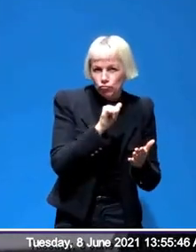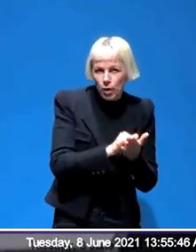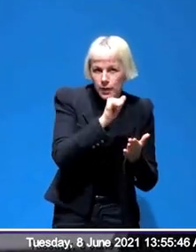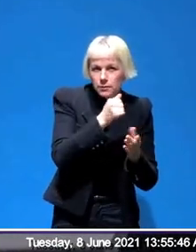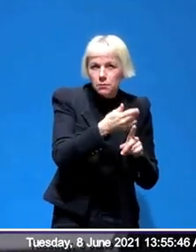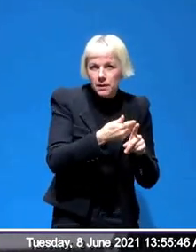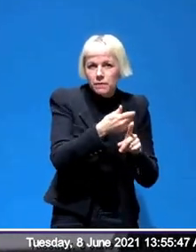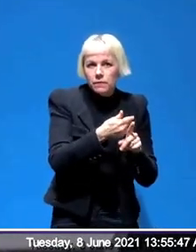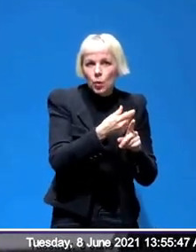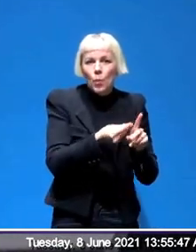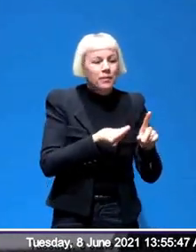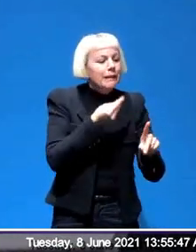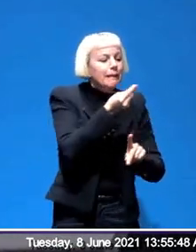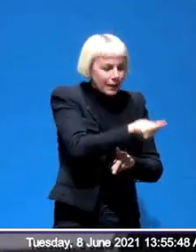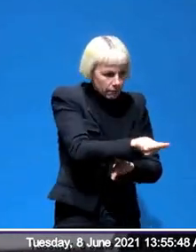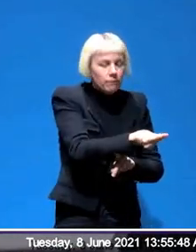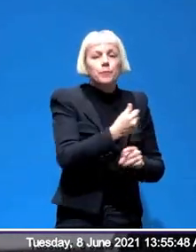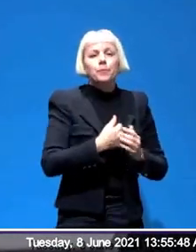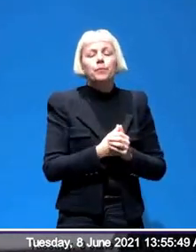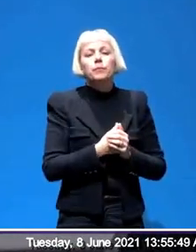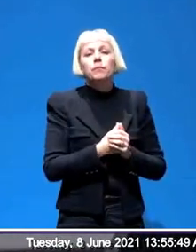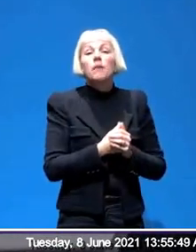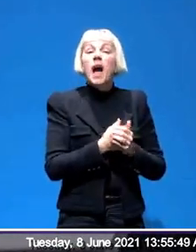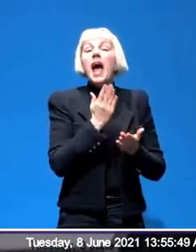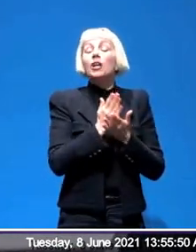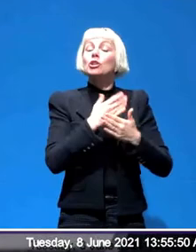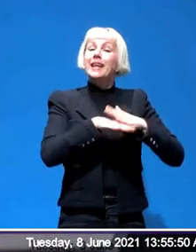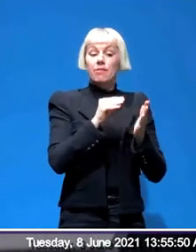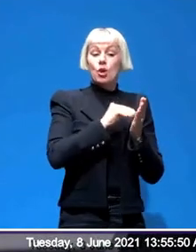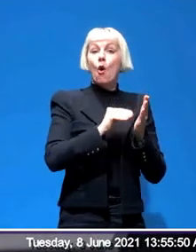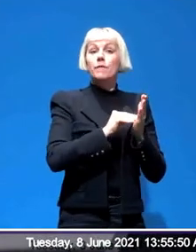and the clients attended the office to collect the money, where they would sign for it.